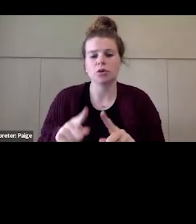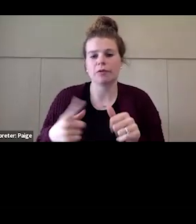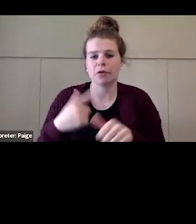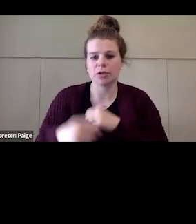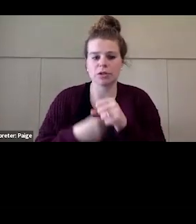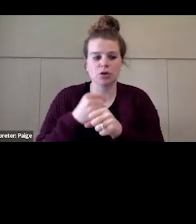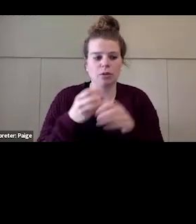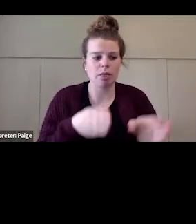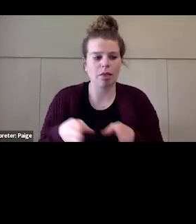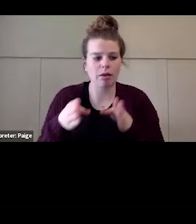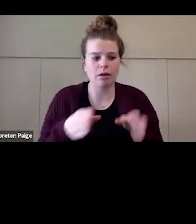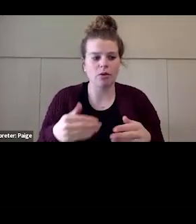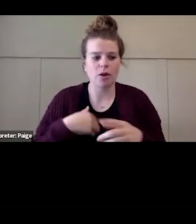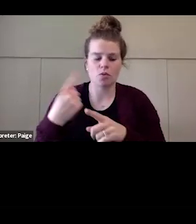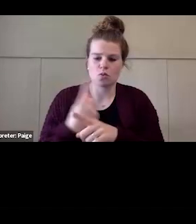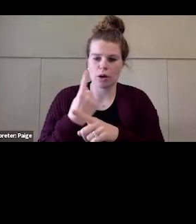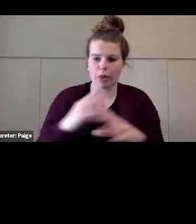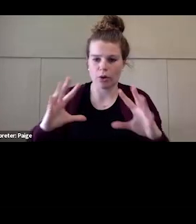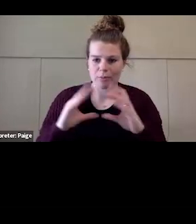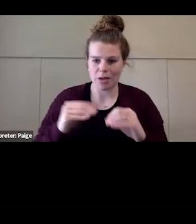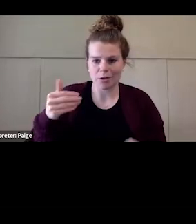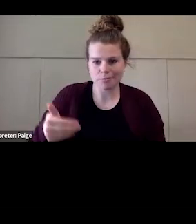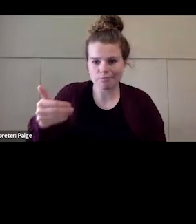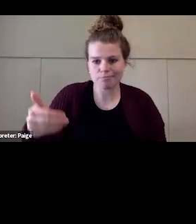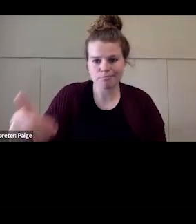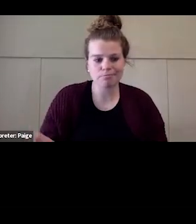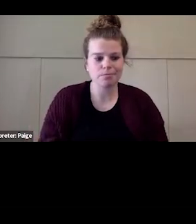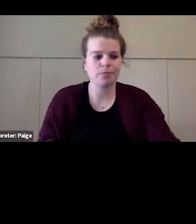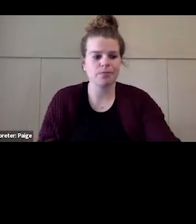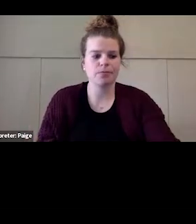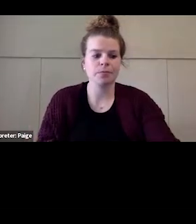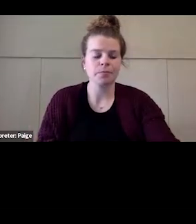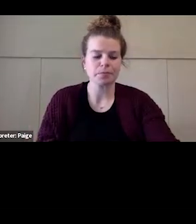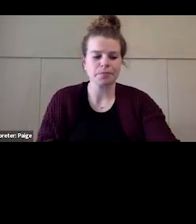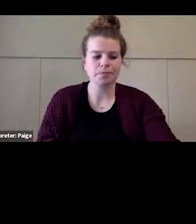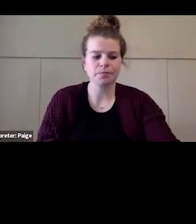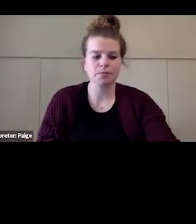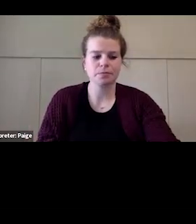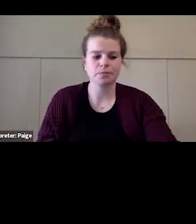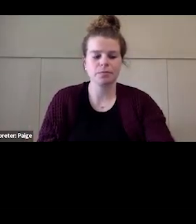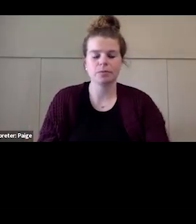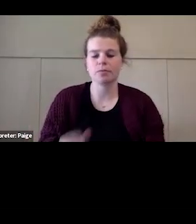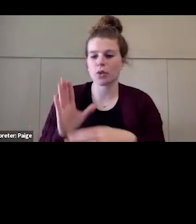is we had regular meetings with our partners in the public safety portfolio,